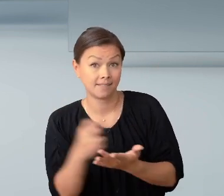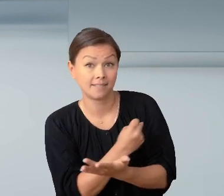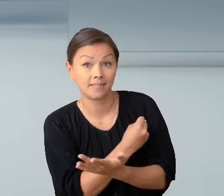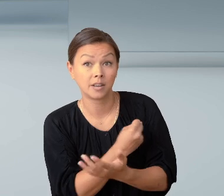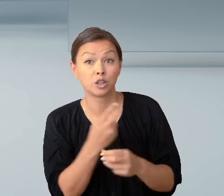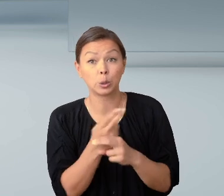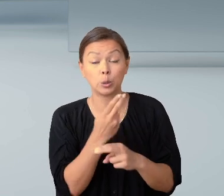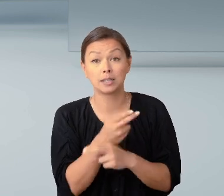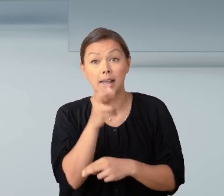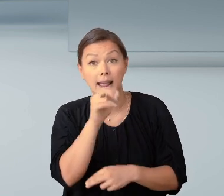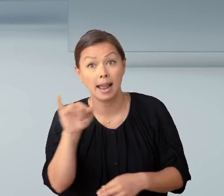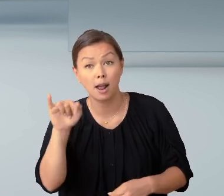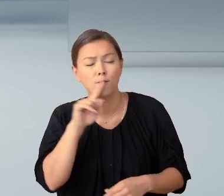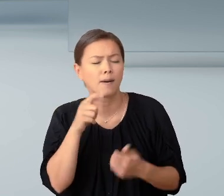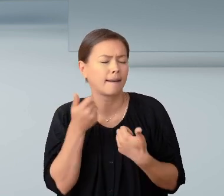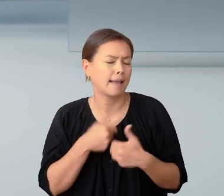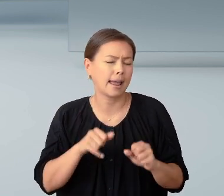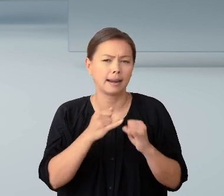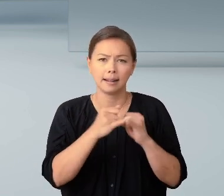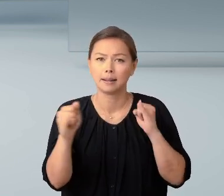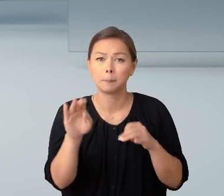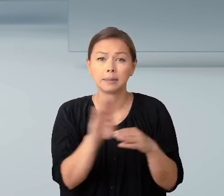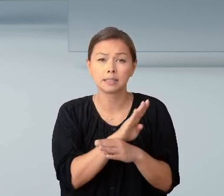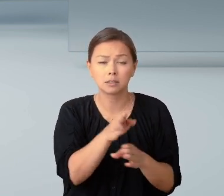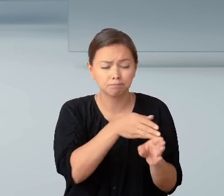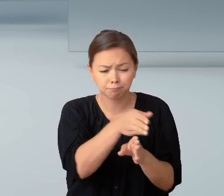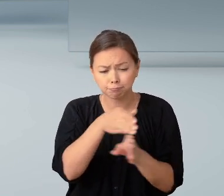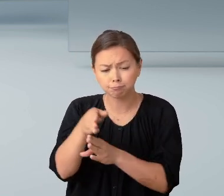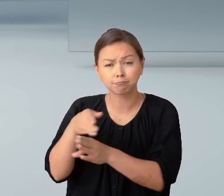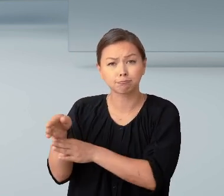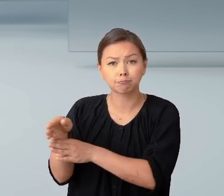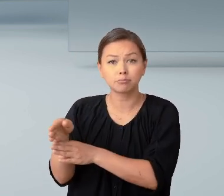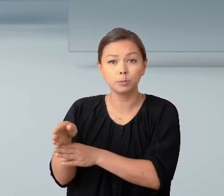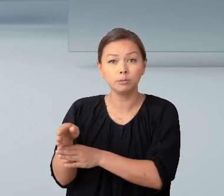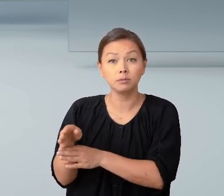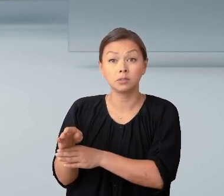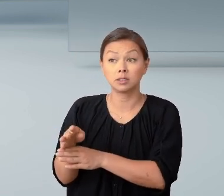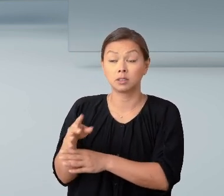the AI capabilities in every line of business. And with AIM, organizations